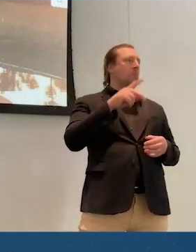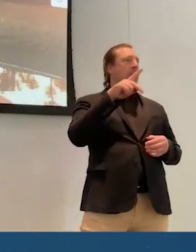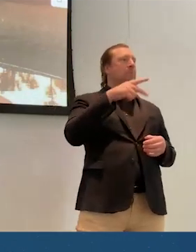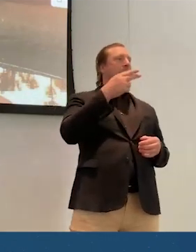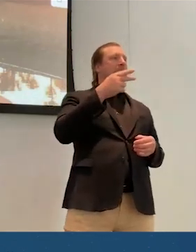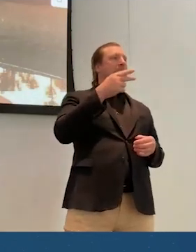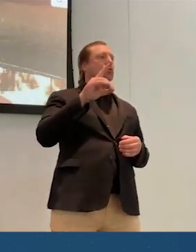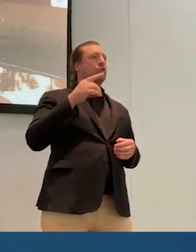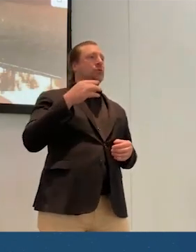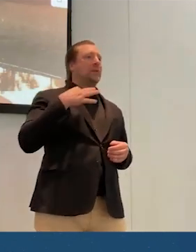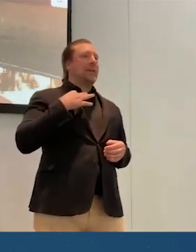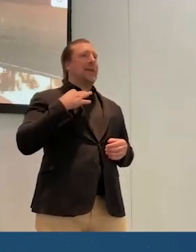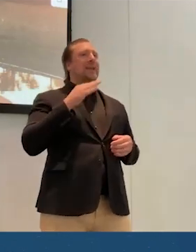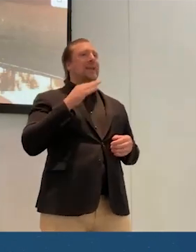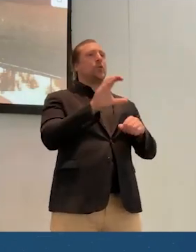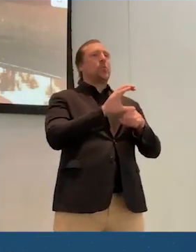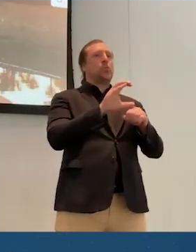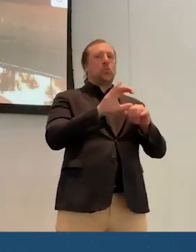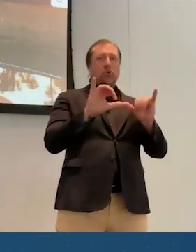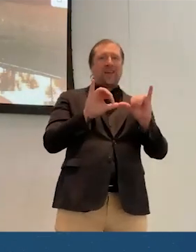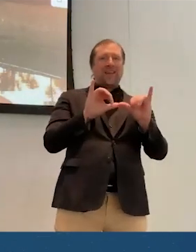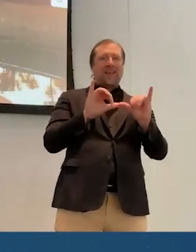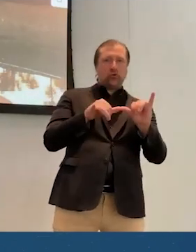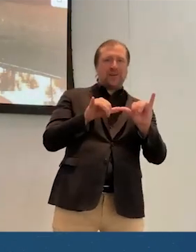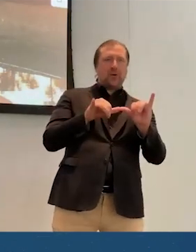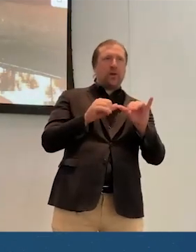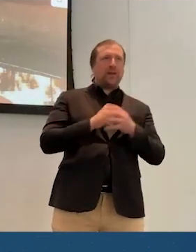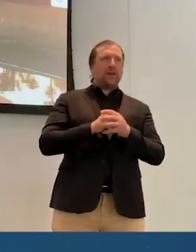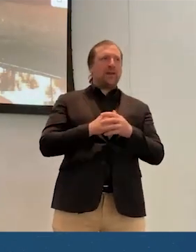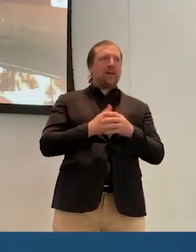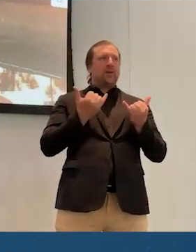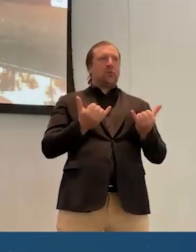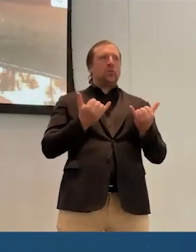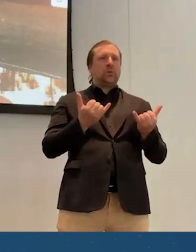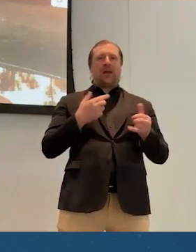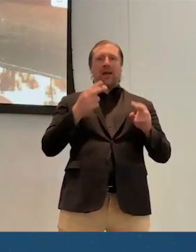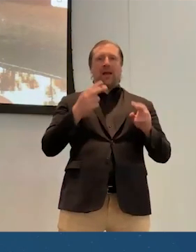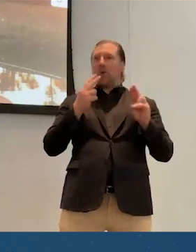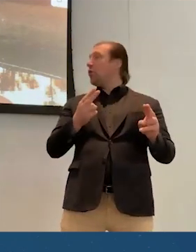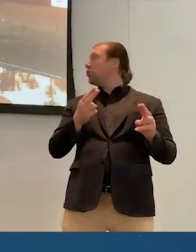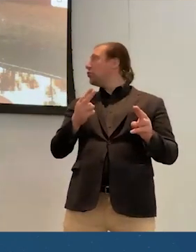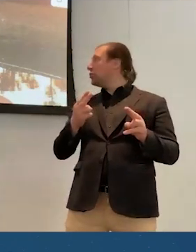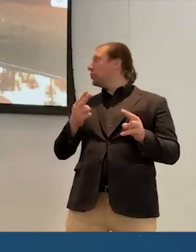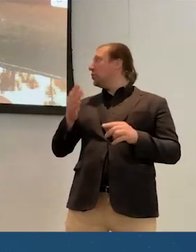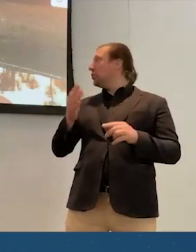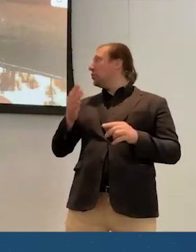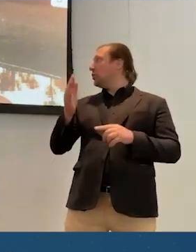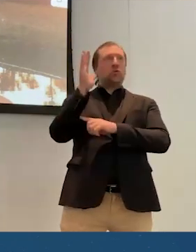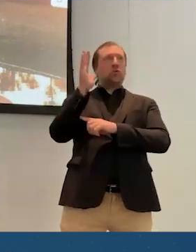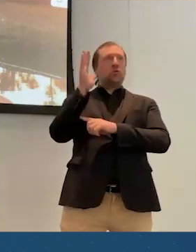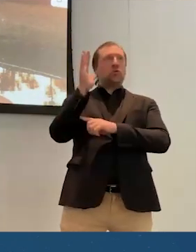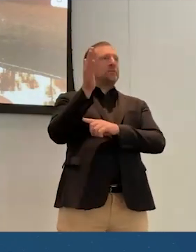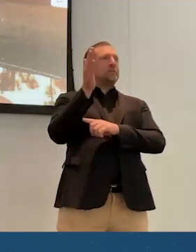And today, I am honored to present a research paper which